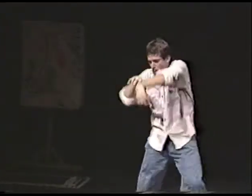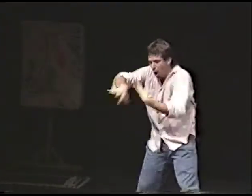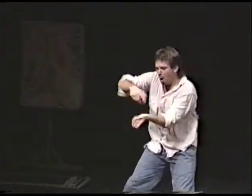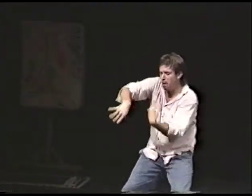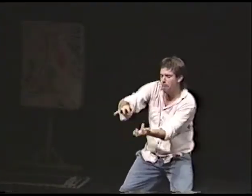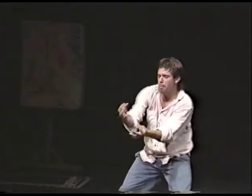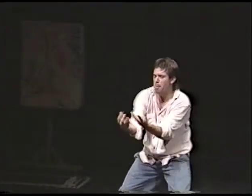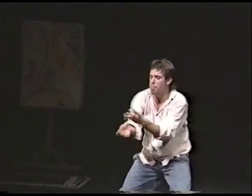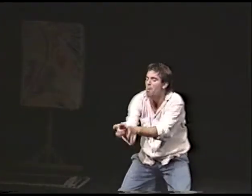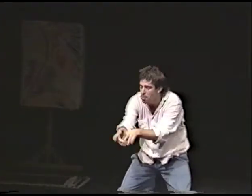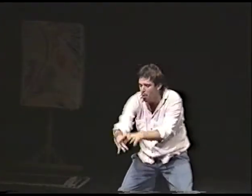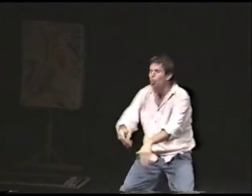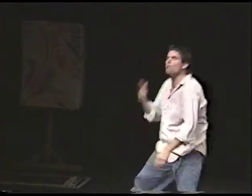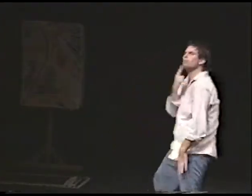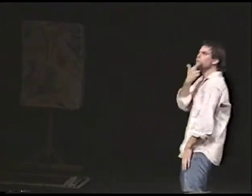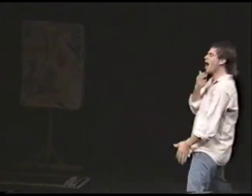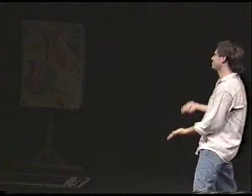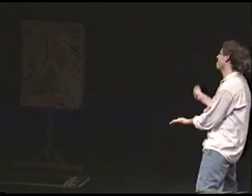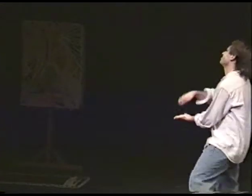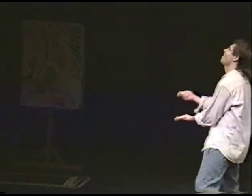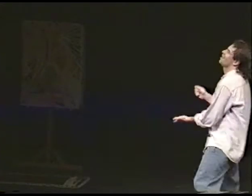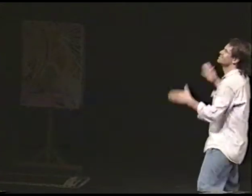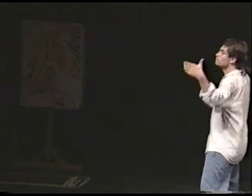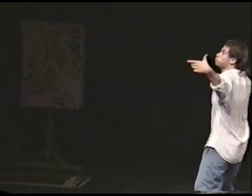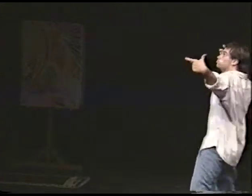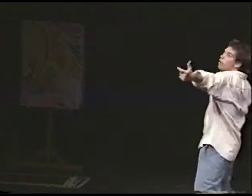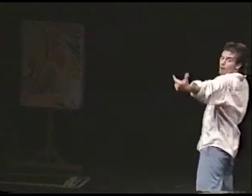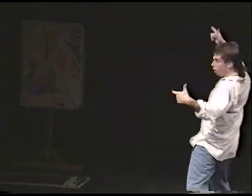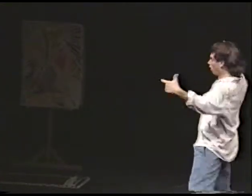Police car following police man into the water. Someone cooking in a restaurant.